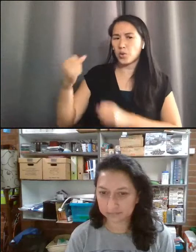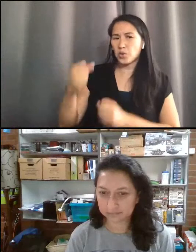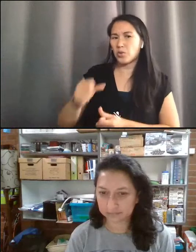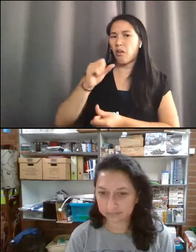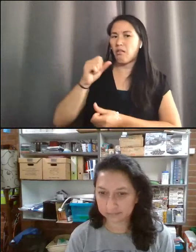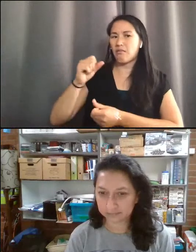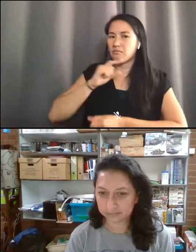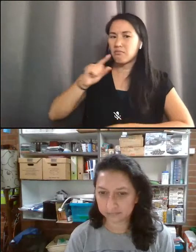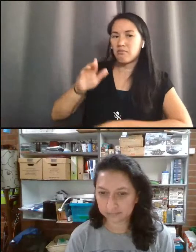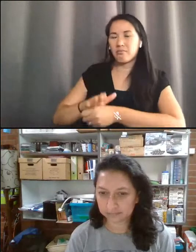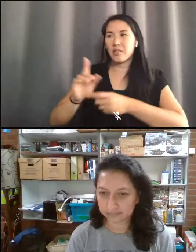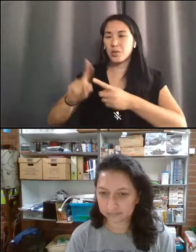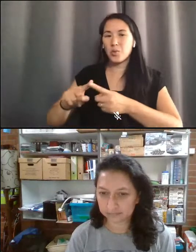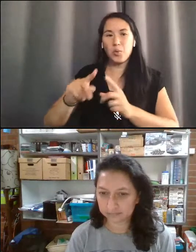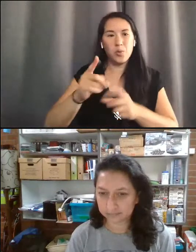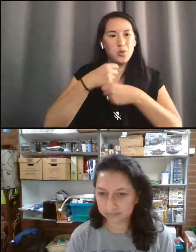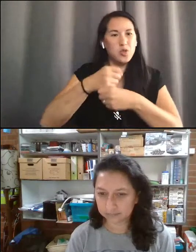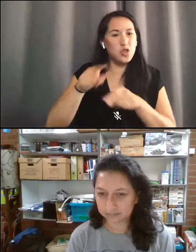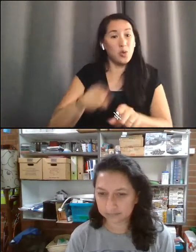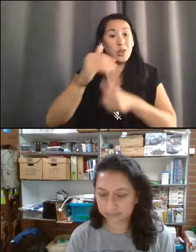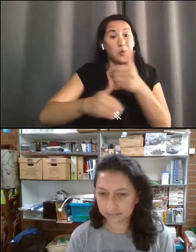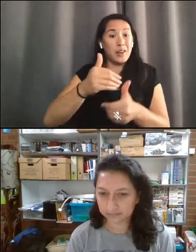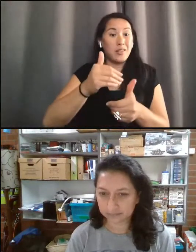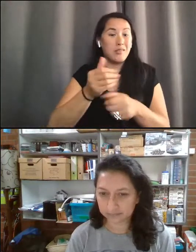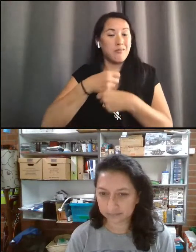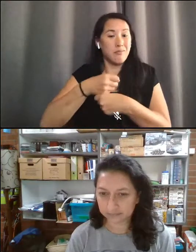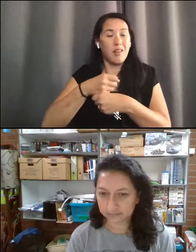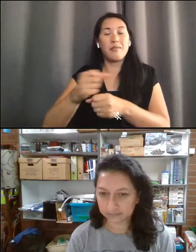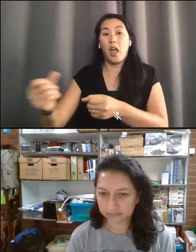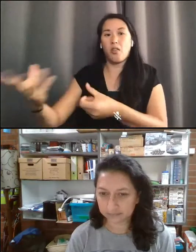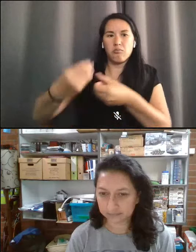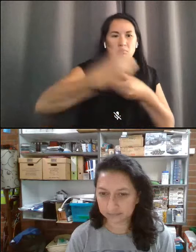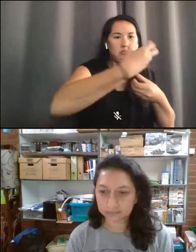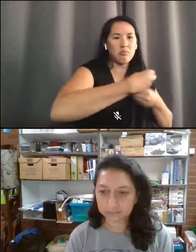the creation process and so um i'll share some links about some things that i'm thinking of in